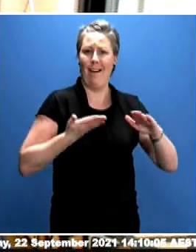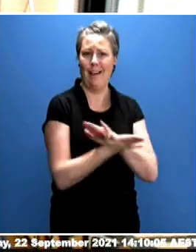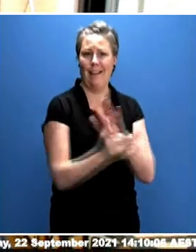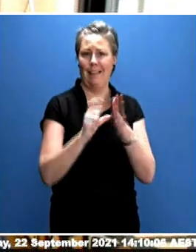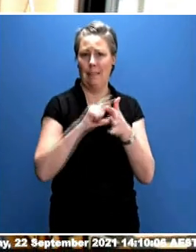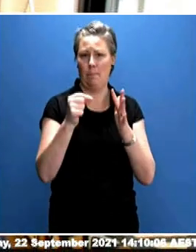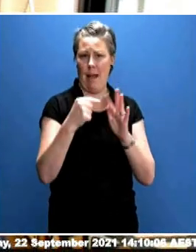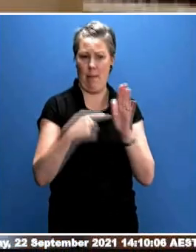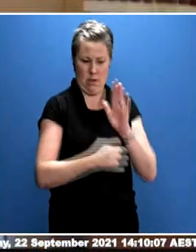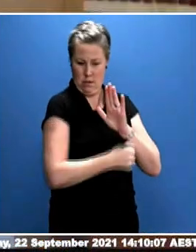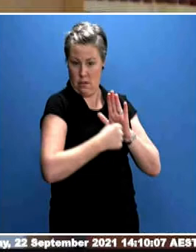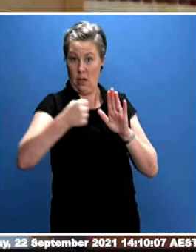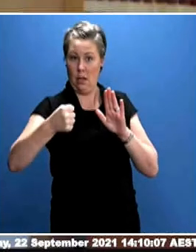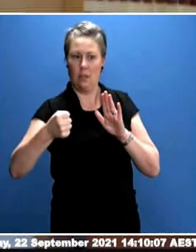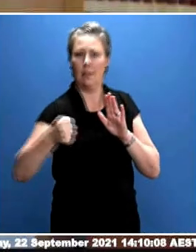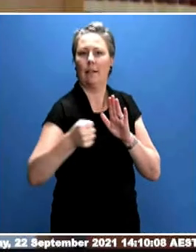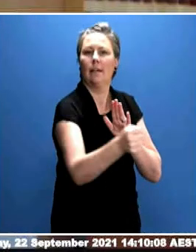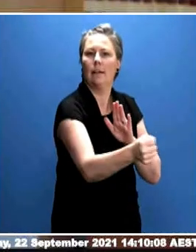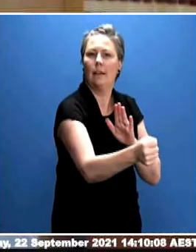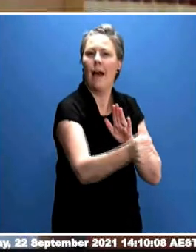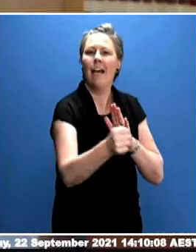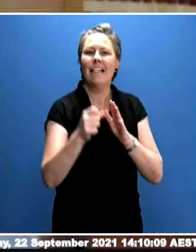They aren't the disability group homes that operate.